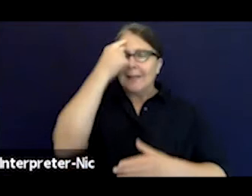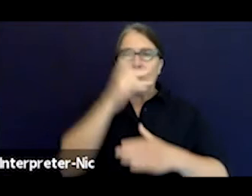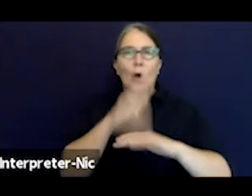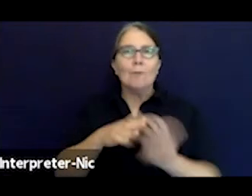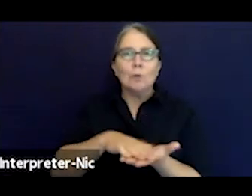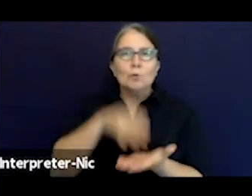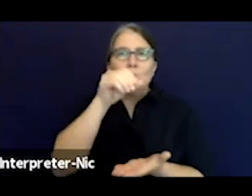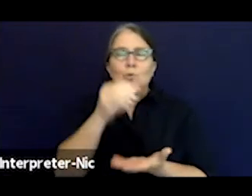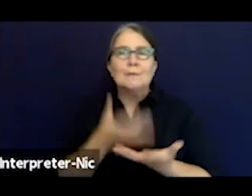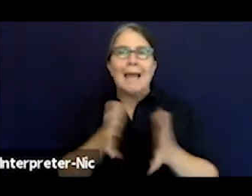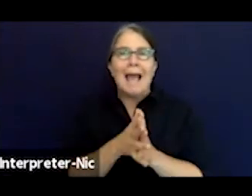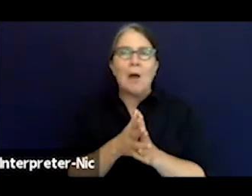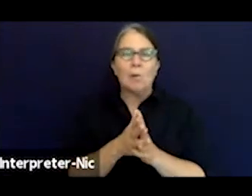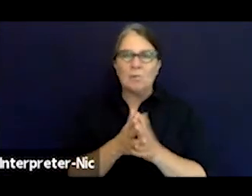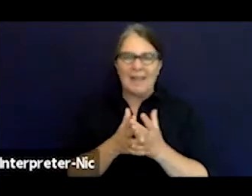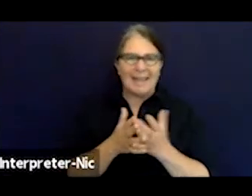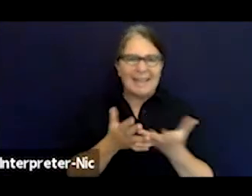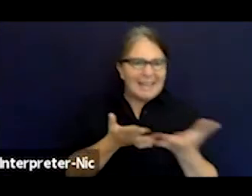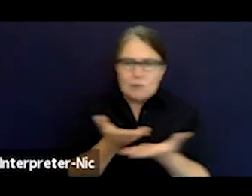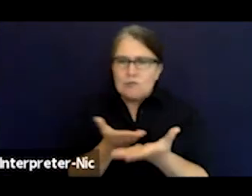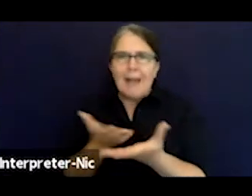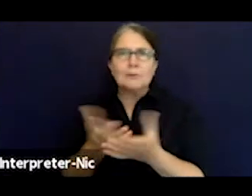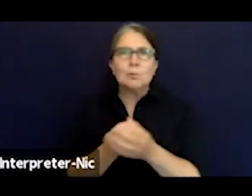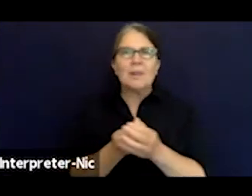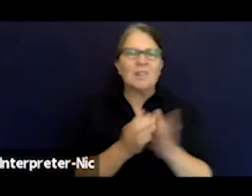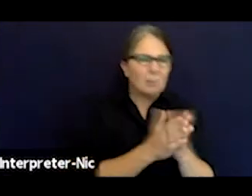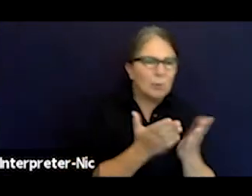That's where most people start. But also, how do they interact with one another.